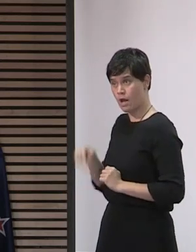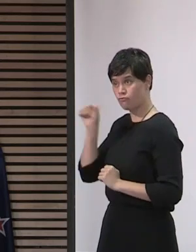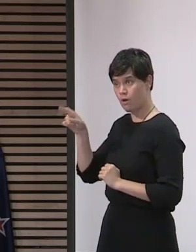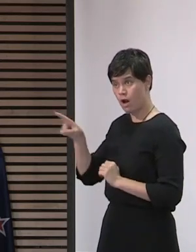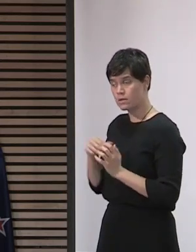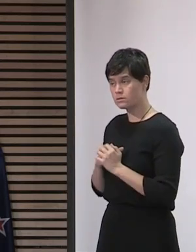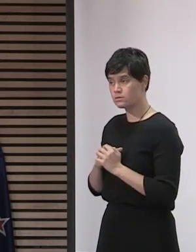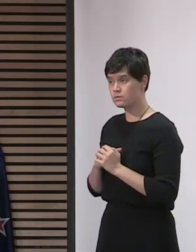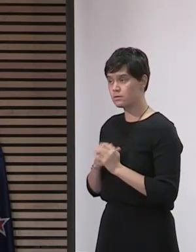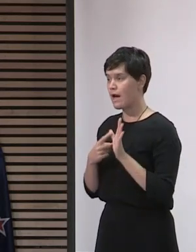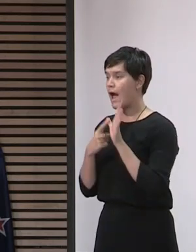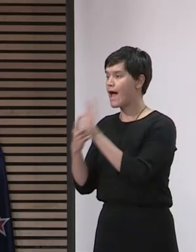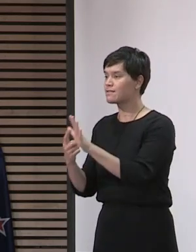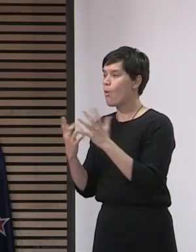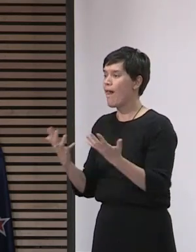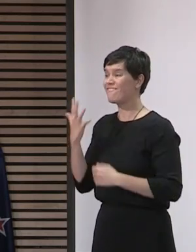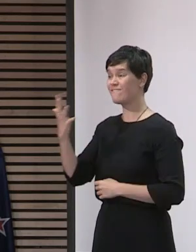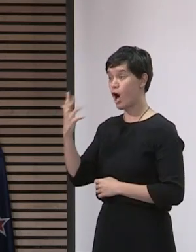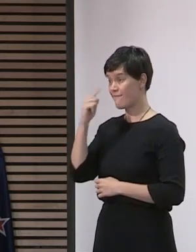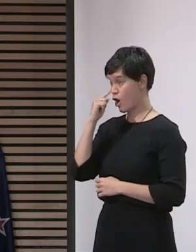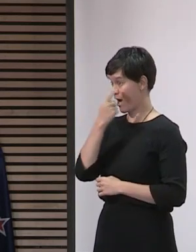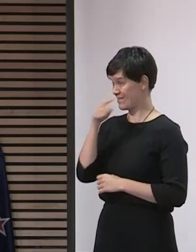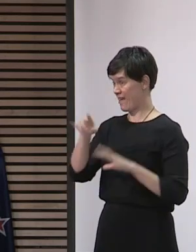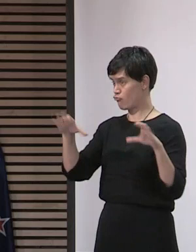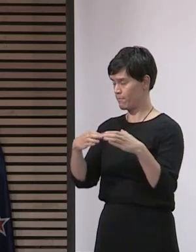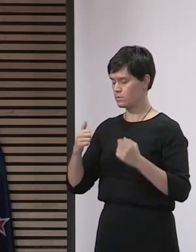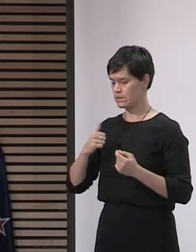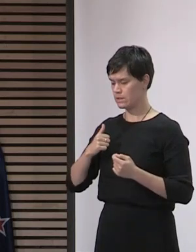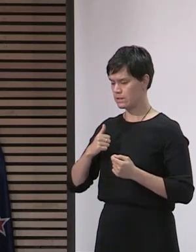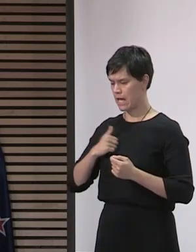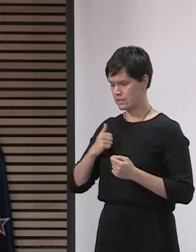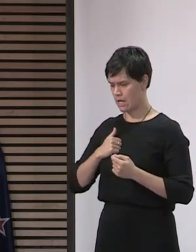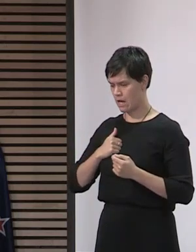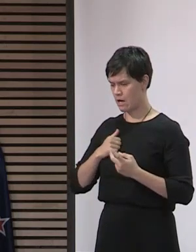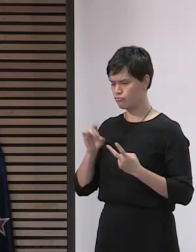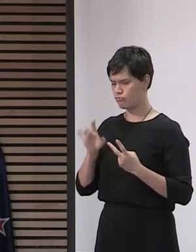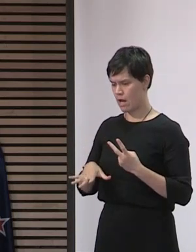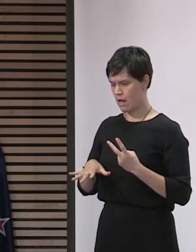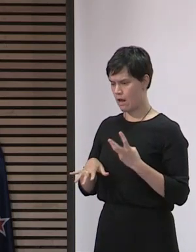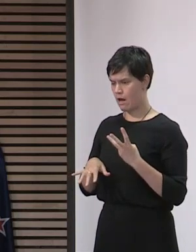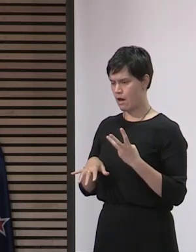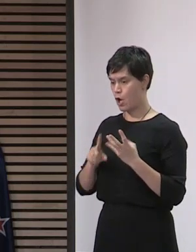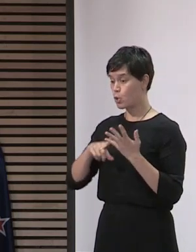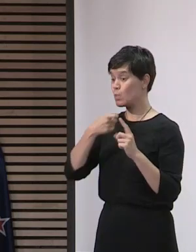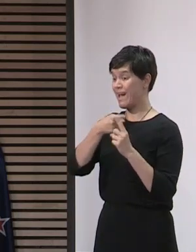Kong? I know you issued a statement this weekend, but in a separate statement...? We did. You